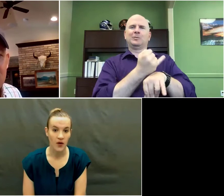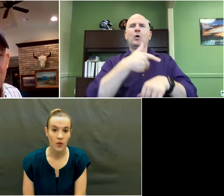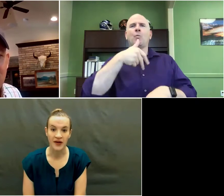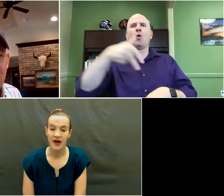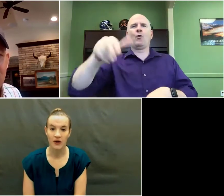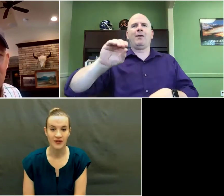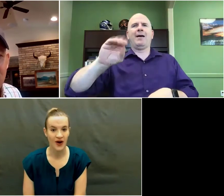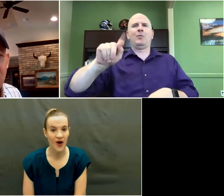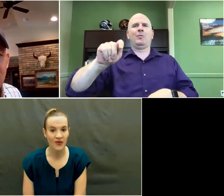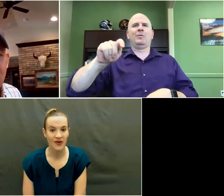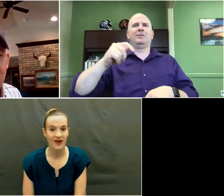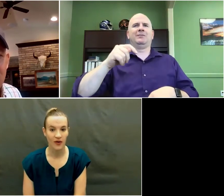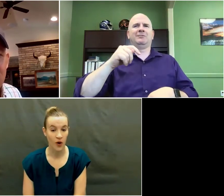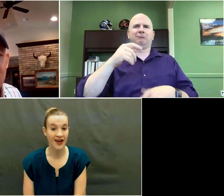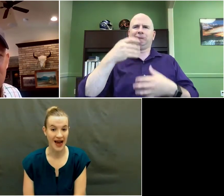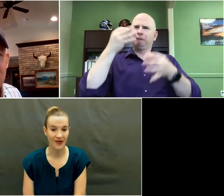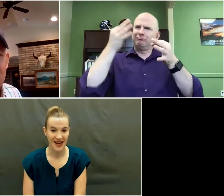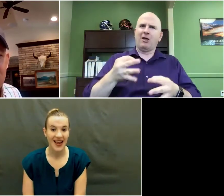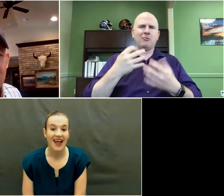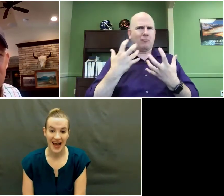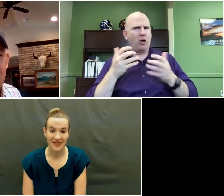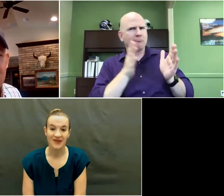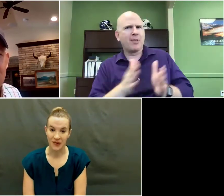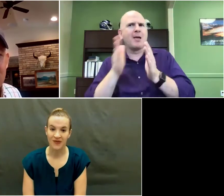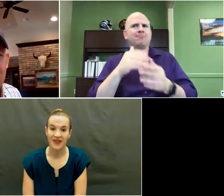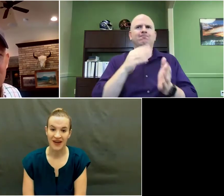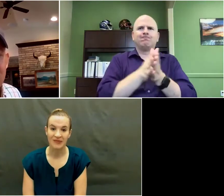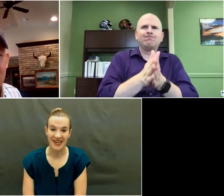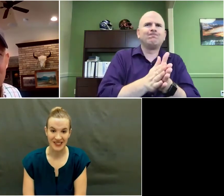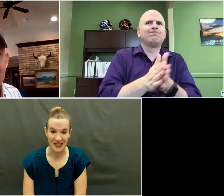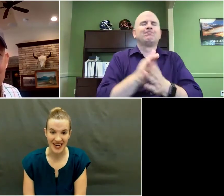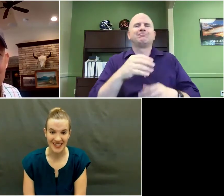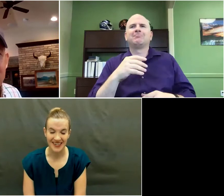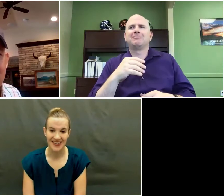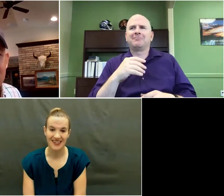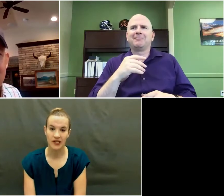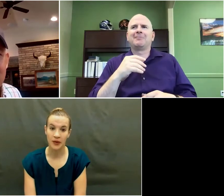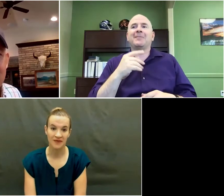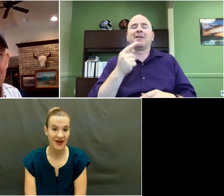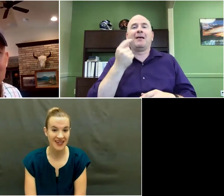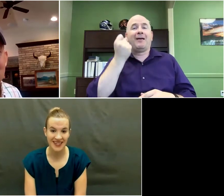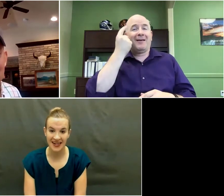would host our own walkout at the School for the Deaf and Blind in Gooding, so we were very excited